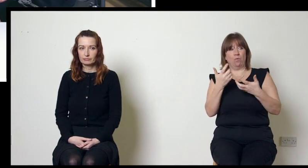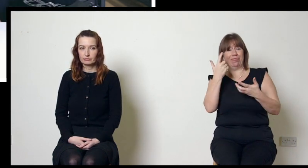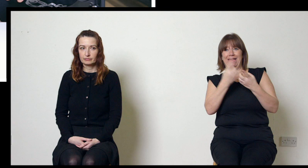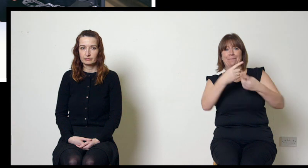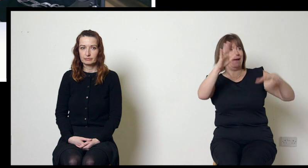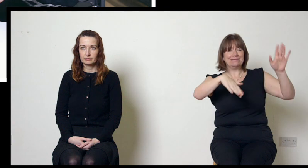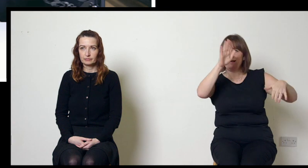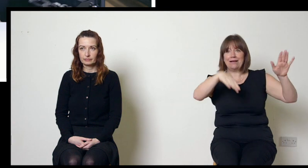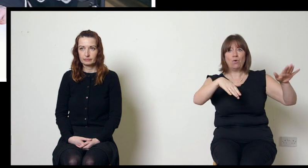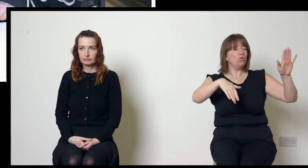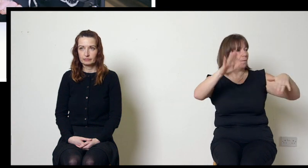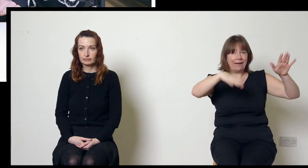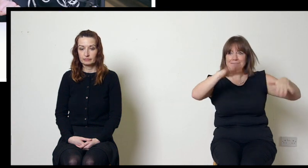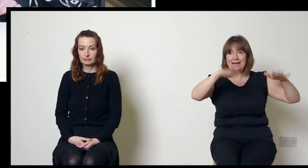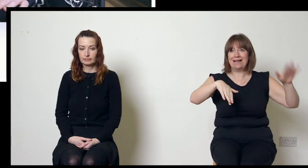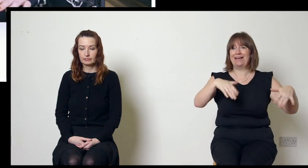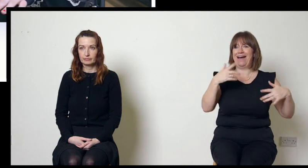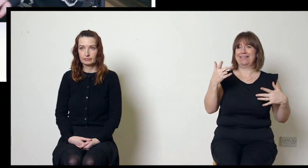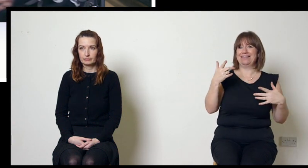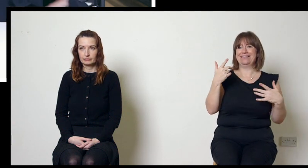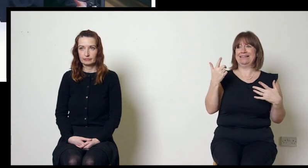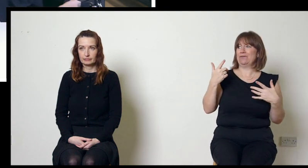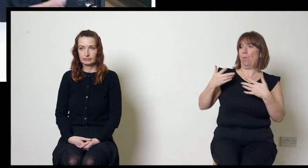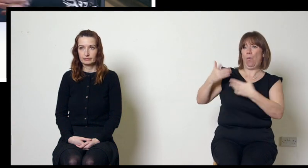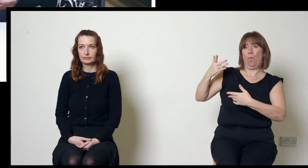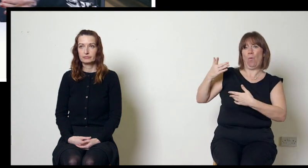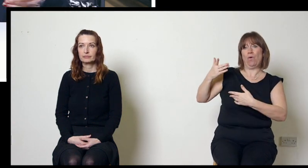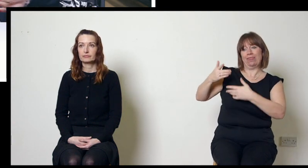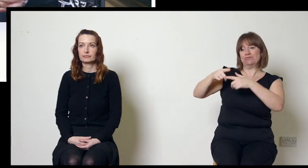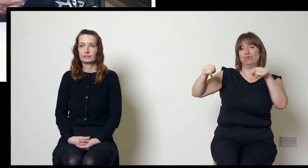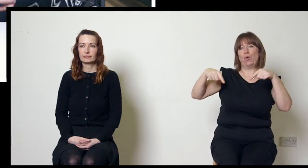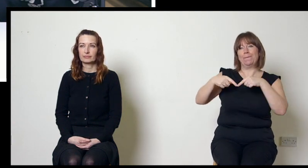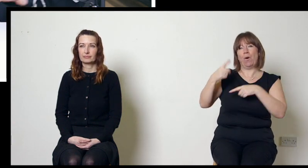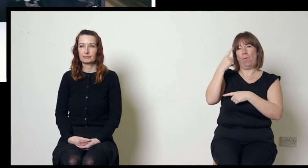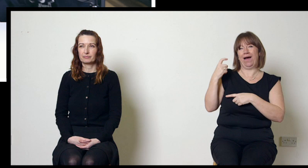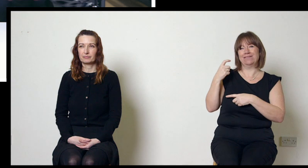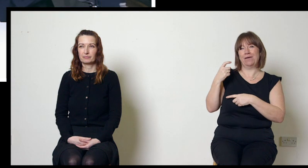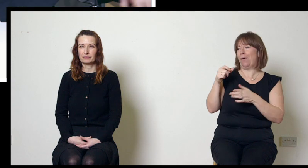So like for example, this table in this wall in this room are both white. So for someone that's visually impaired, they might not spot it.